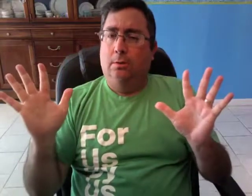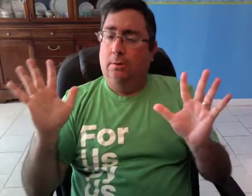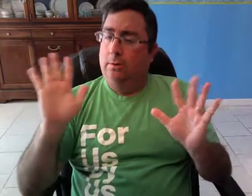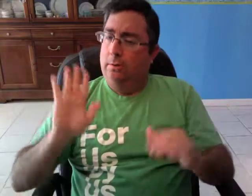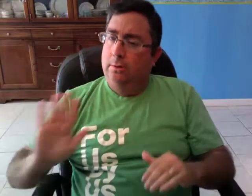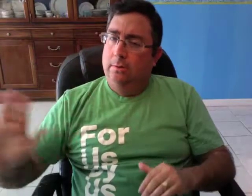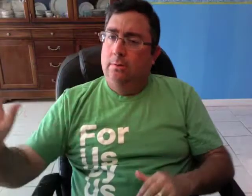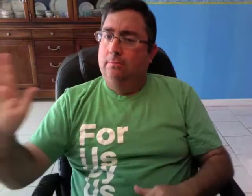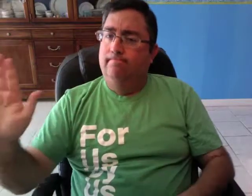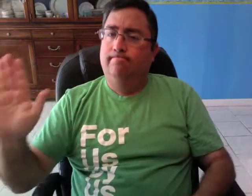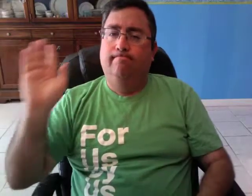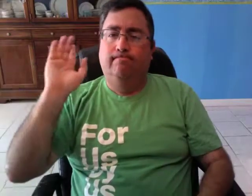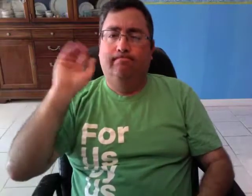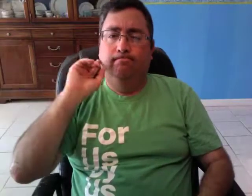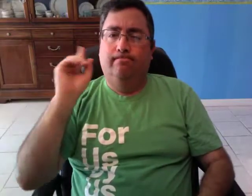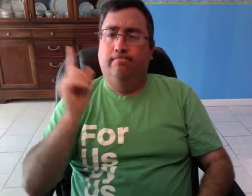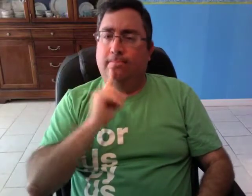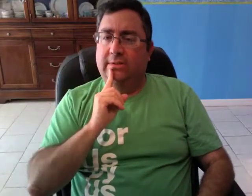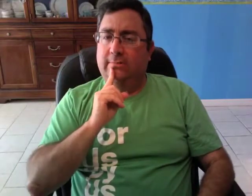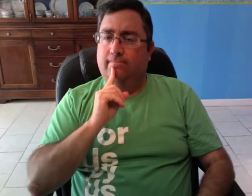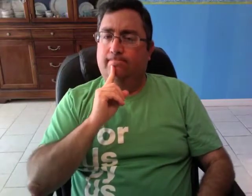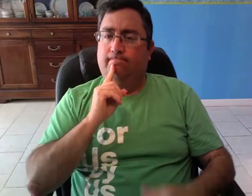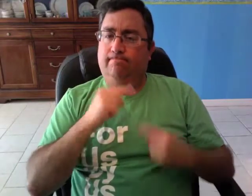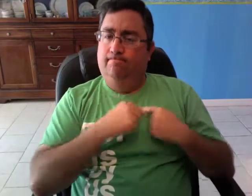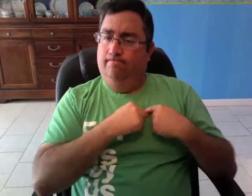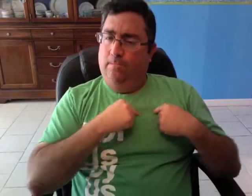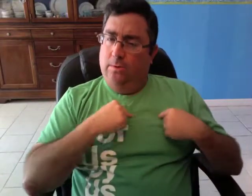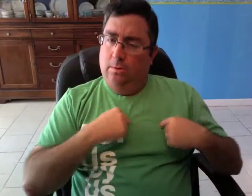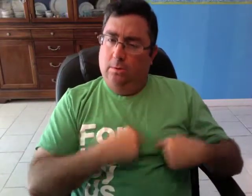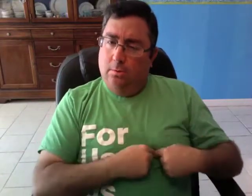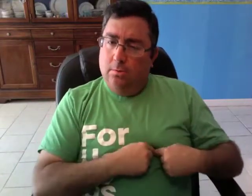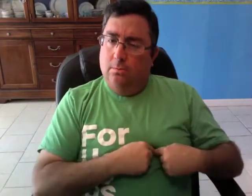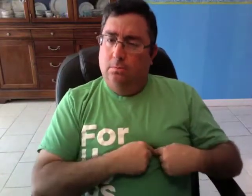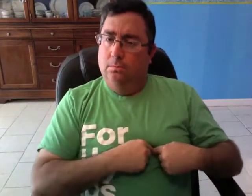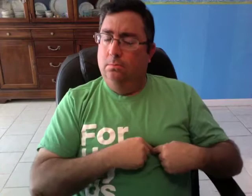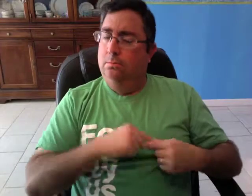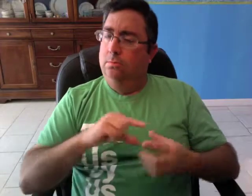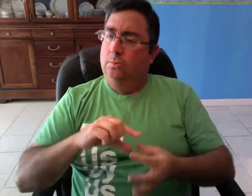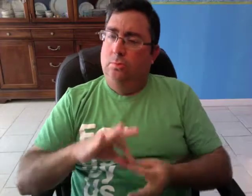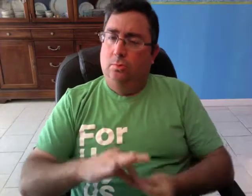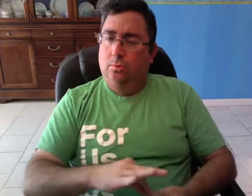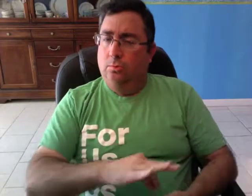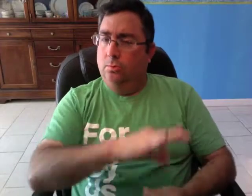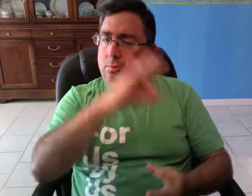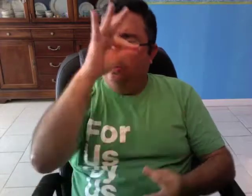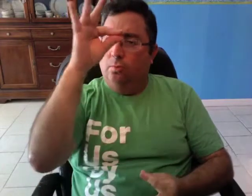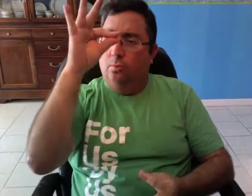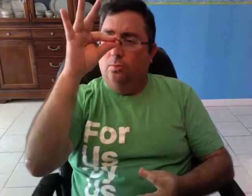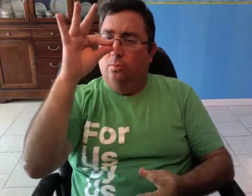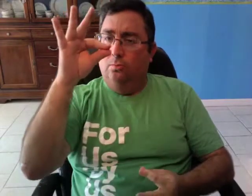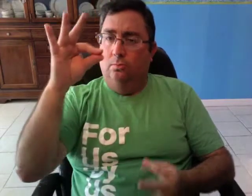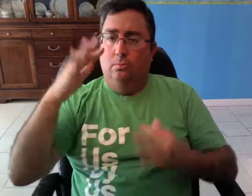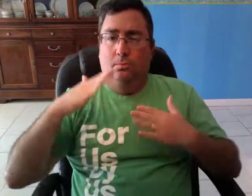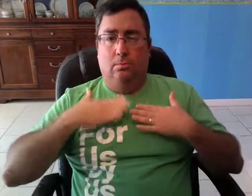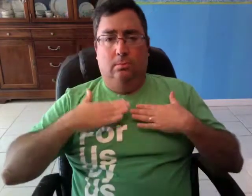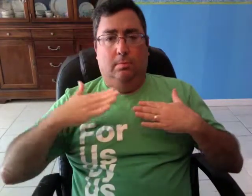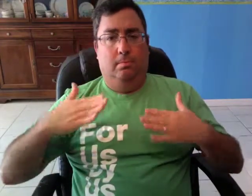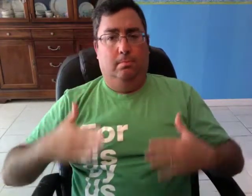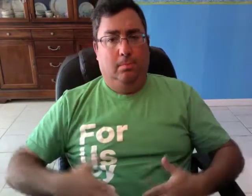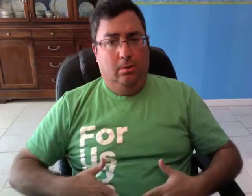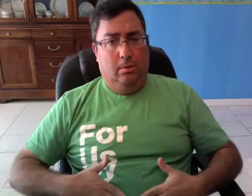of the Deaf's souls, hearts and bodies"